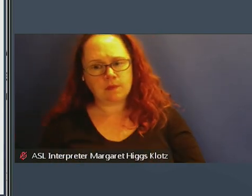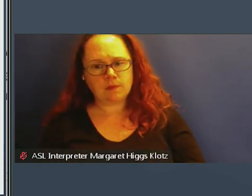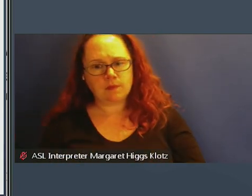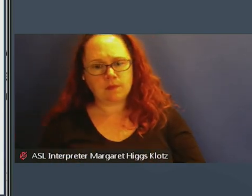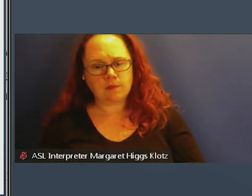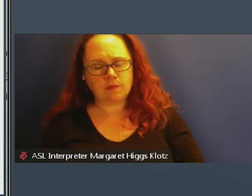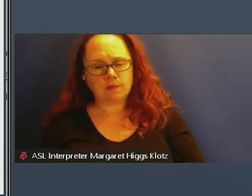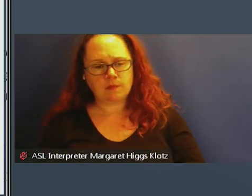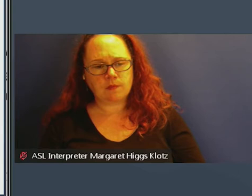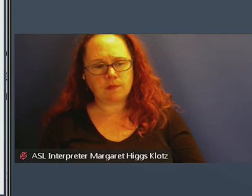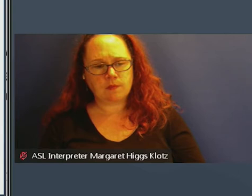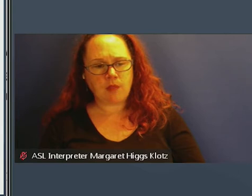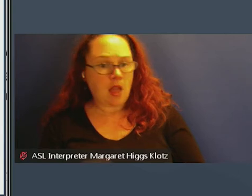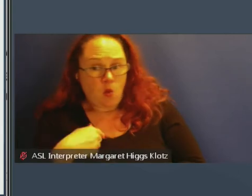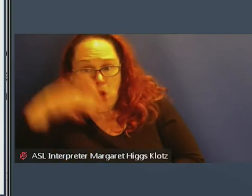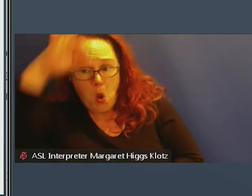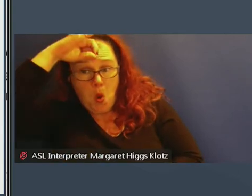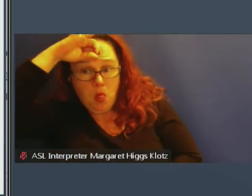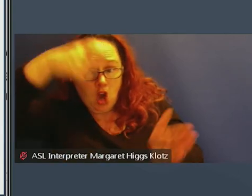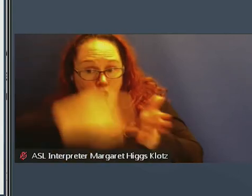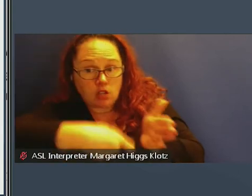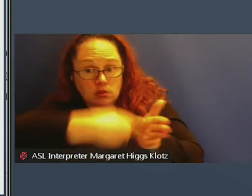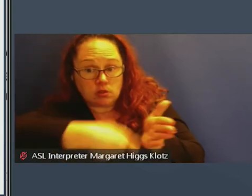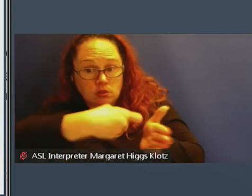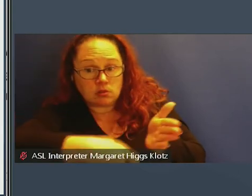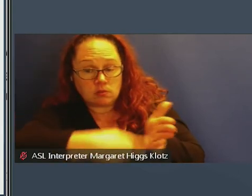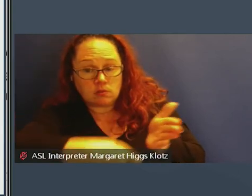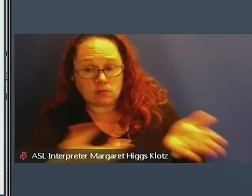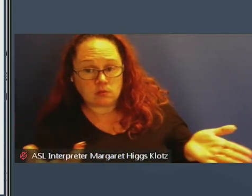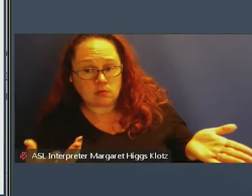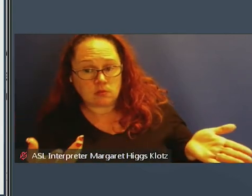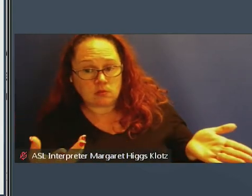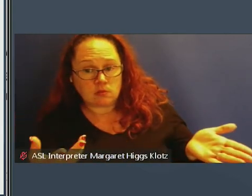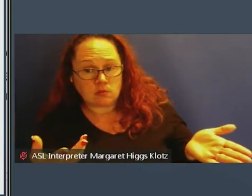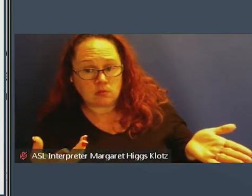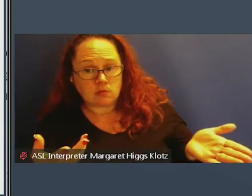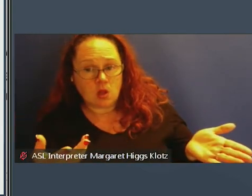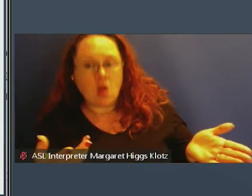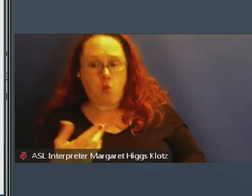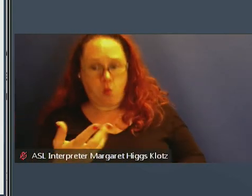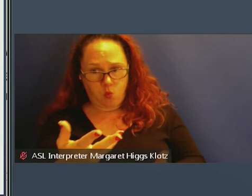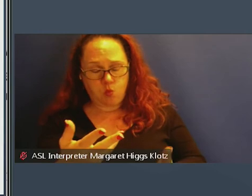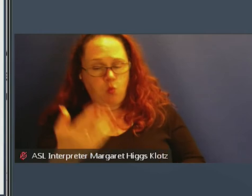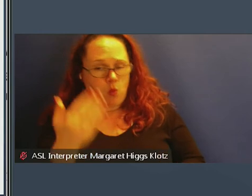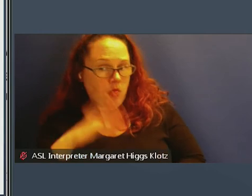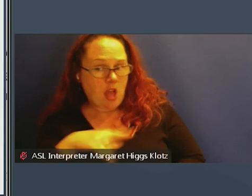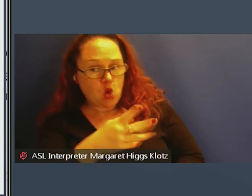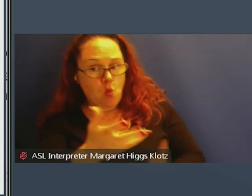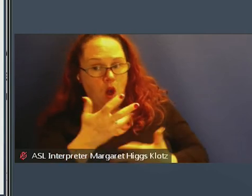what is the cost of this? Anyway, besides the trust of the community, that's a happy cry.